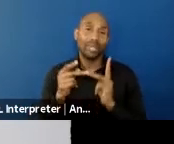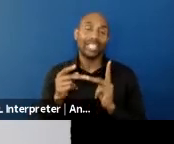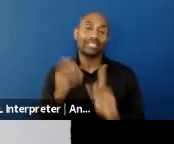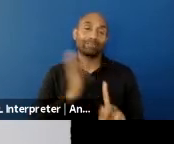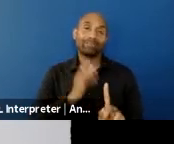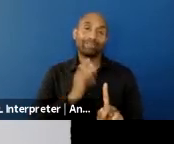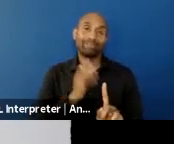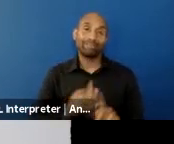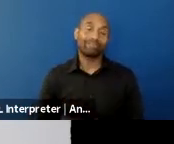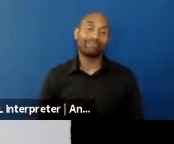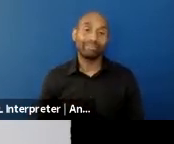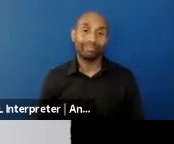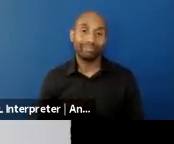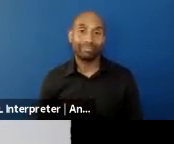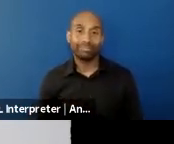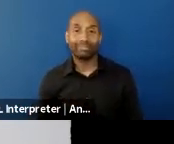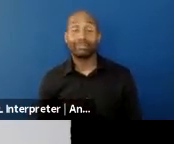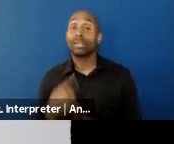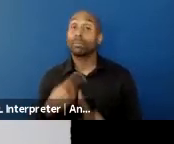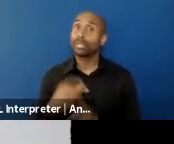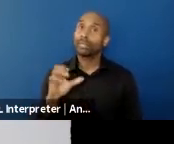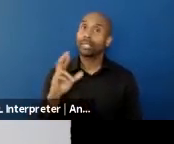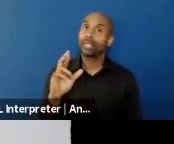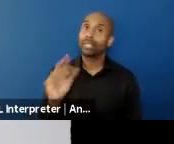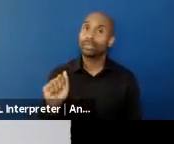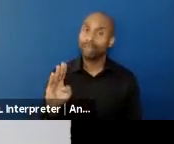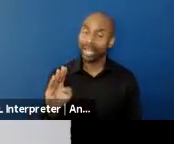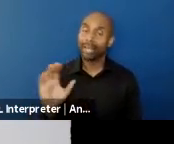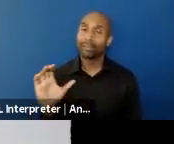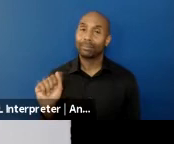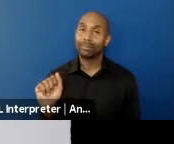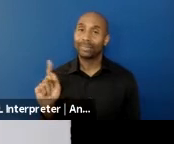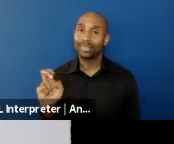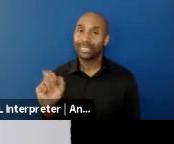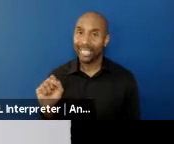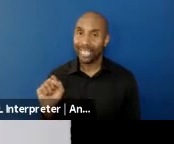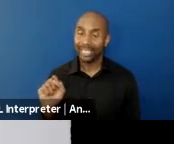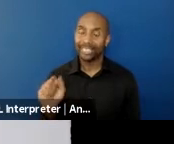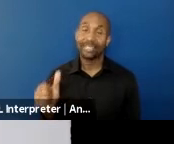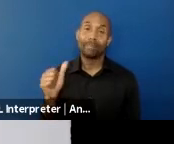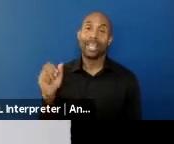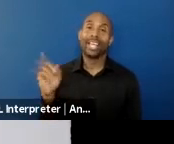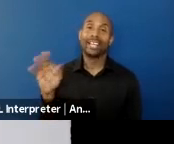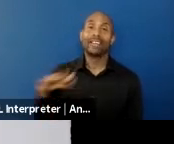And crab cakes in the back of Lexington Market.